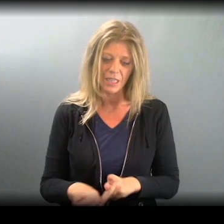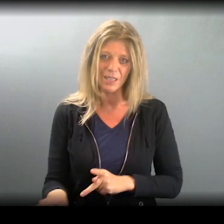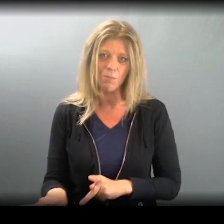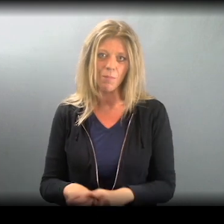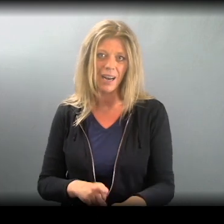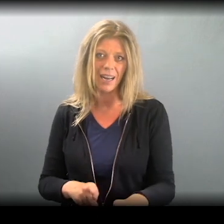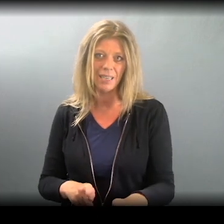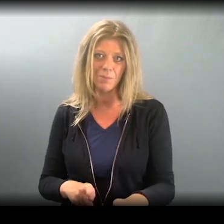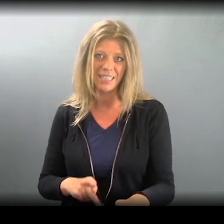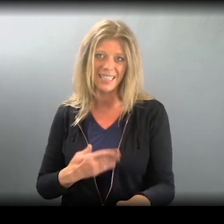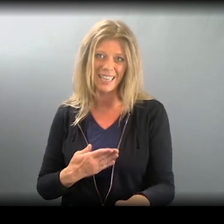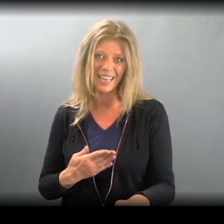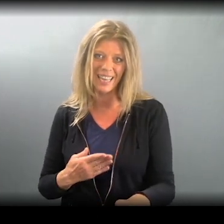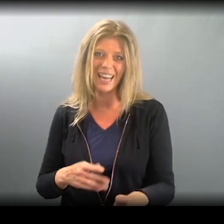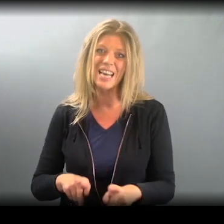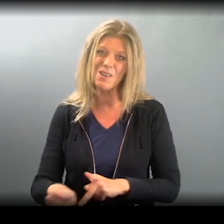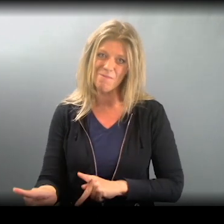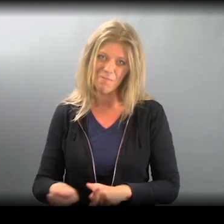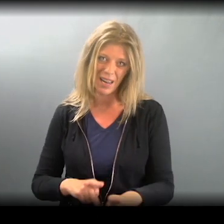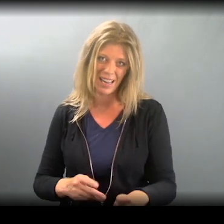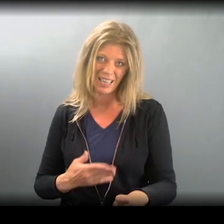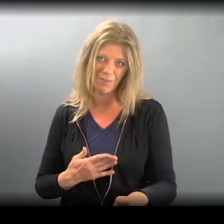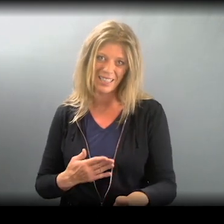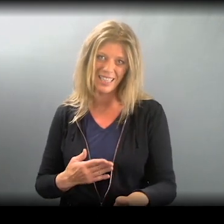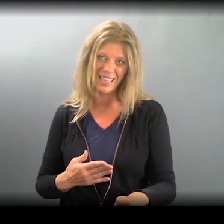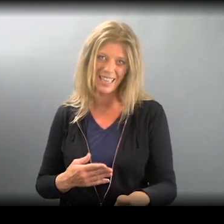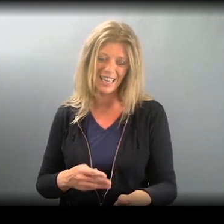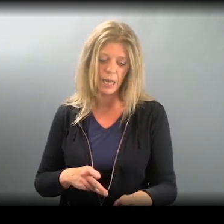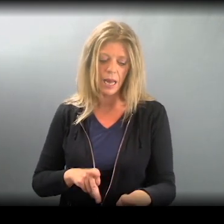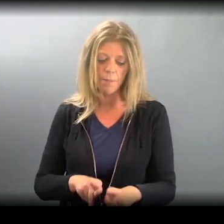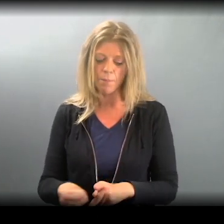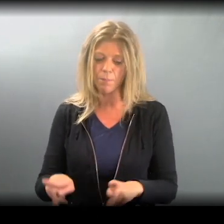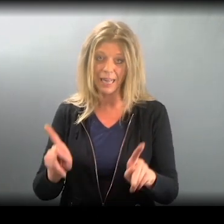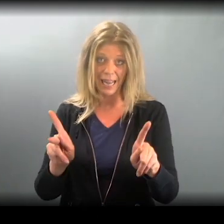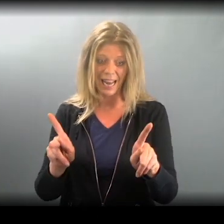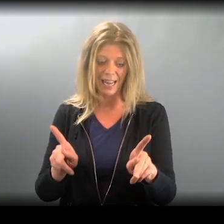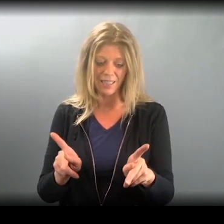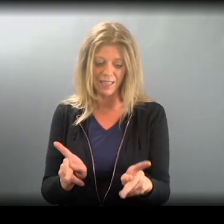PIPED P-hands.